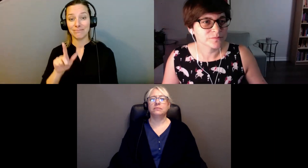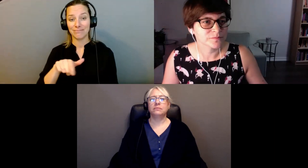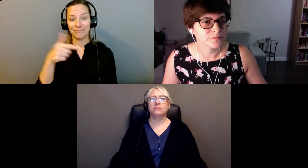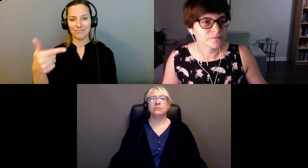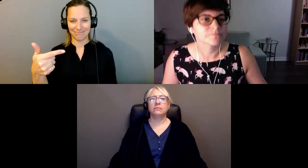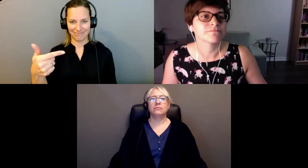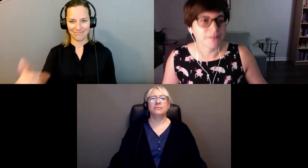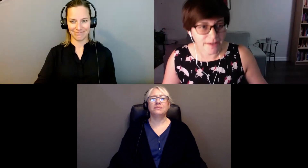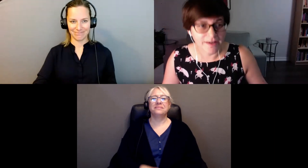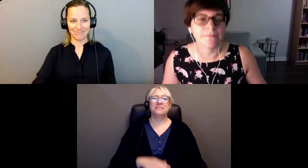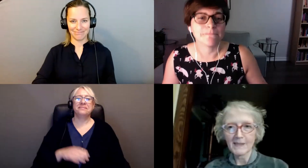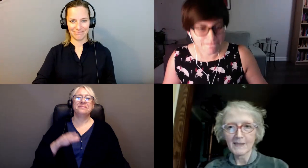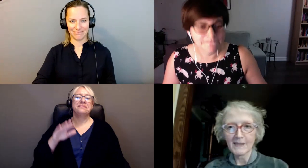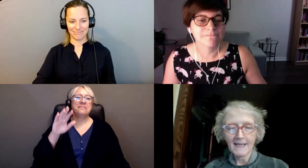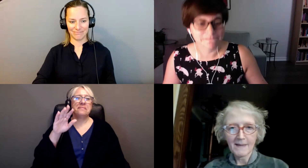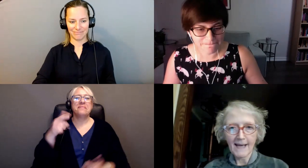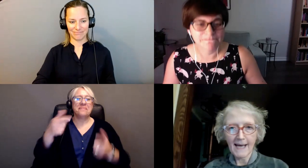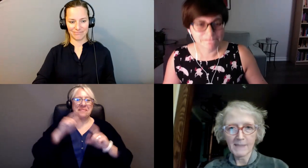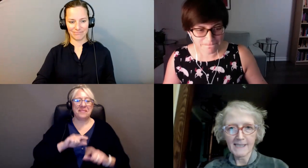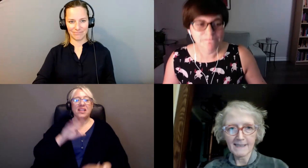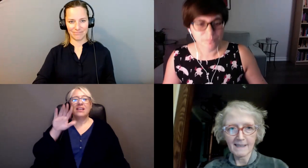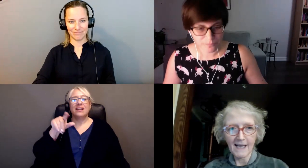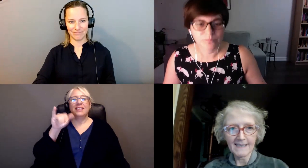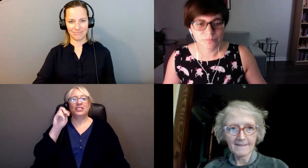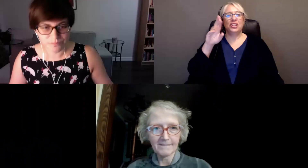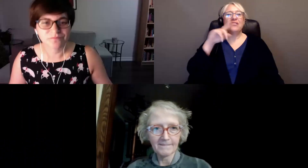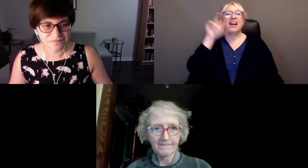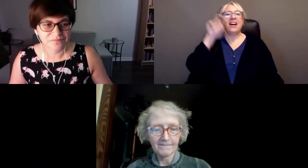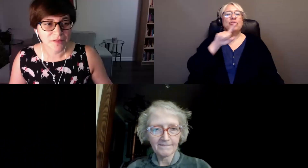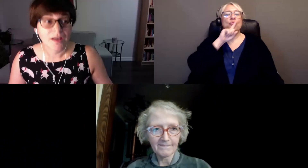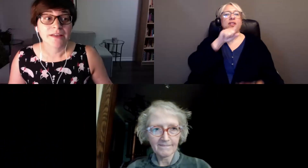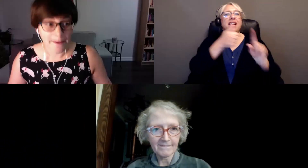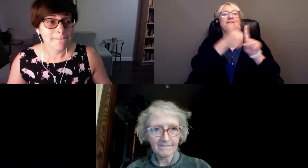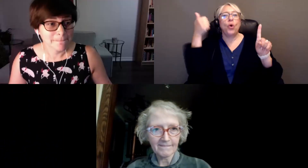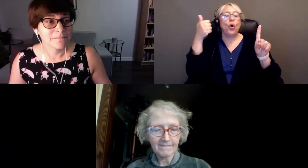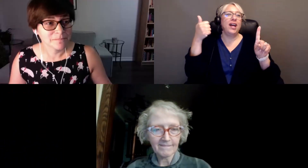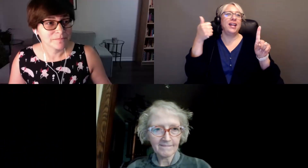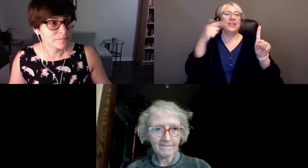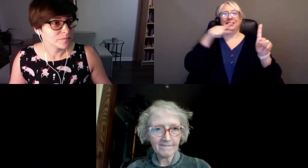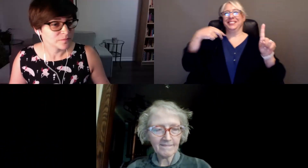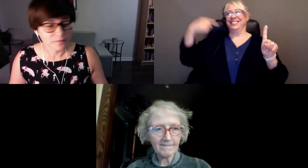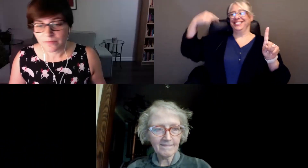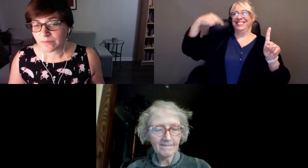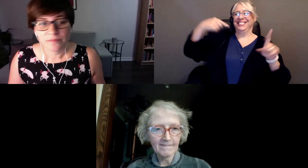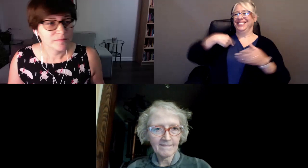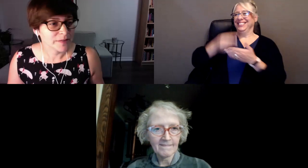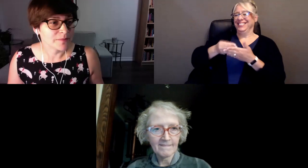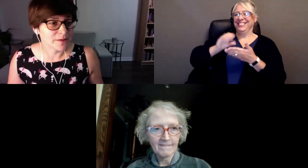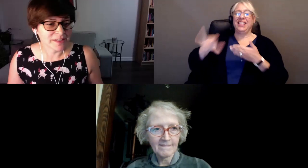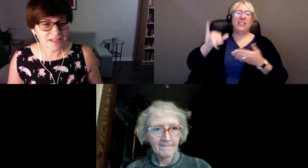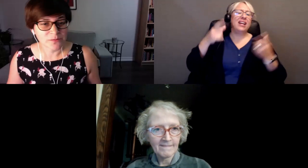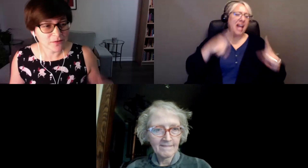tokenistic involvement. That happens a lot. >> DR. JEN RINALDI: Yep. Yep. That makes sense.